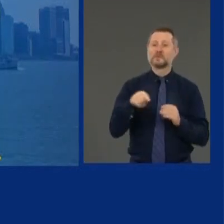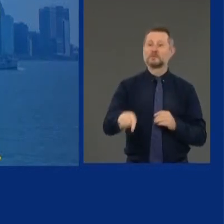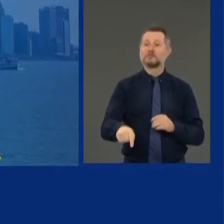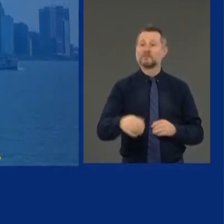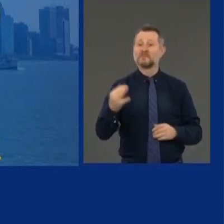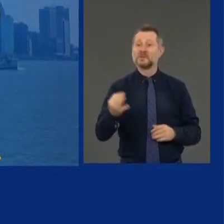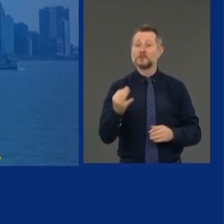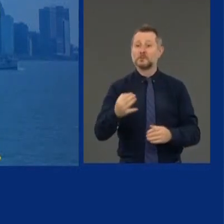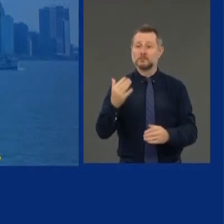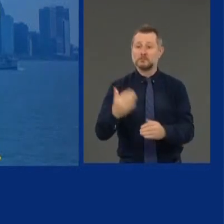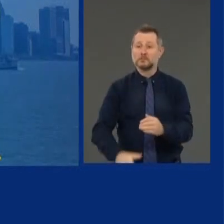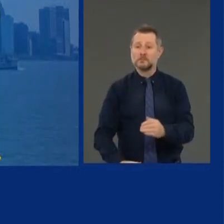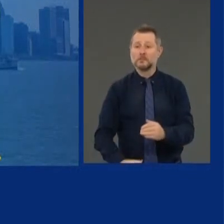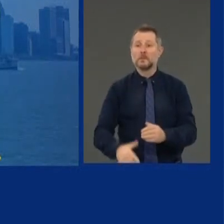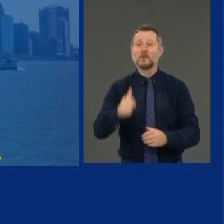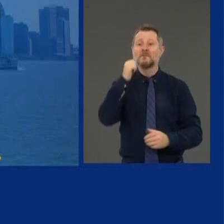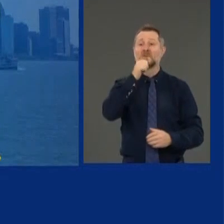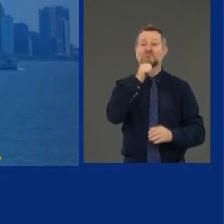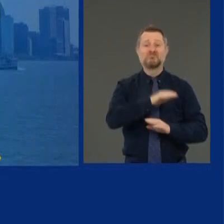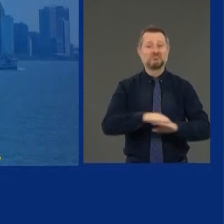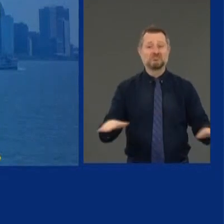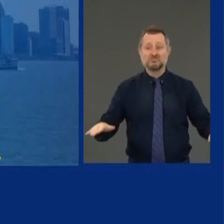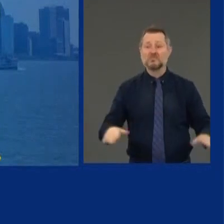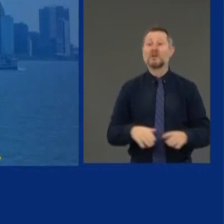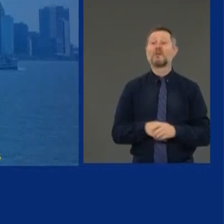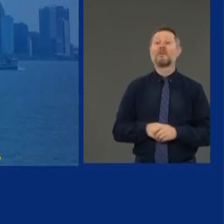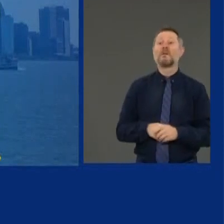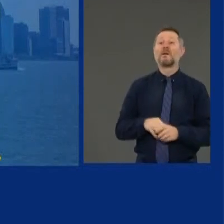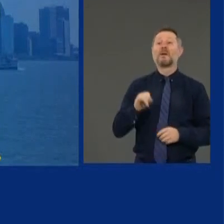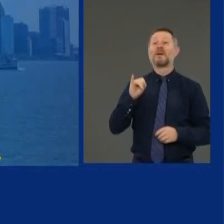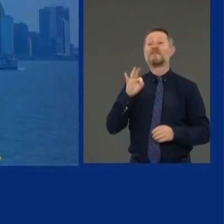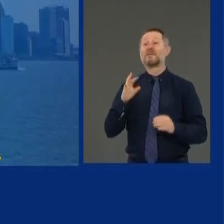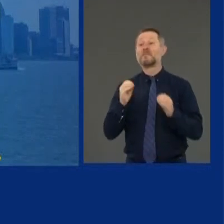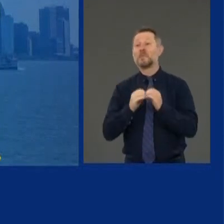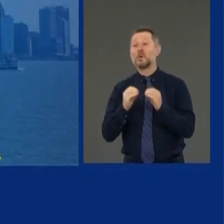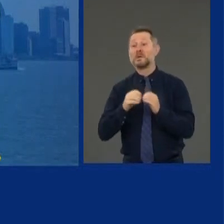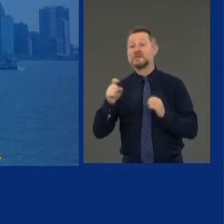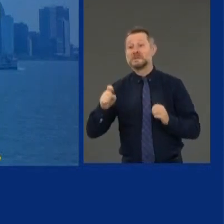AND I'M GOING TO FINISH DAILY BRIEFINGS ON FRIDAY.